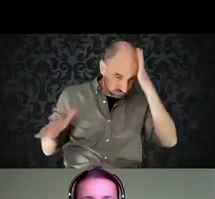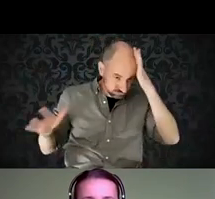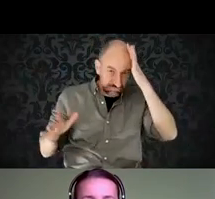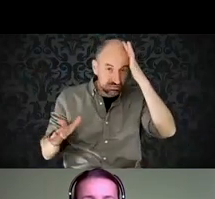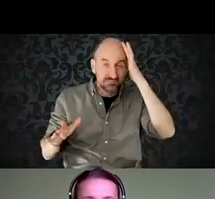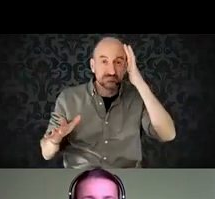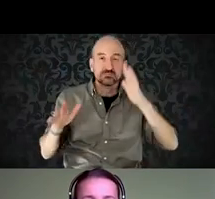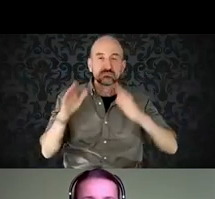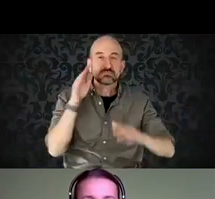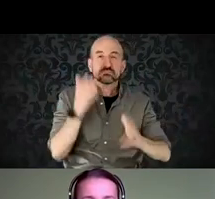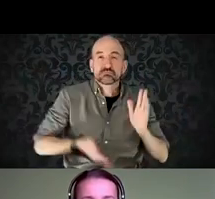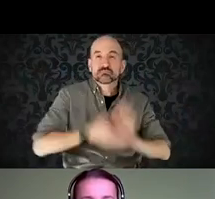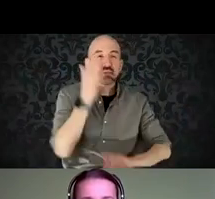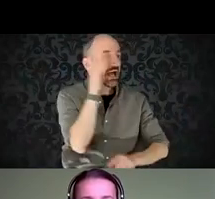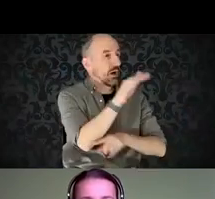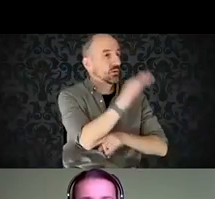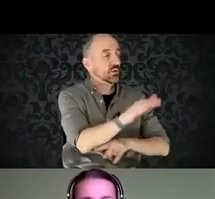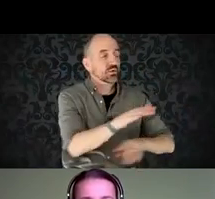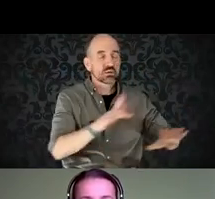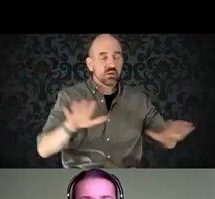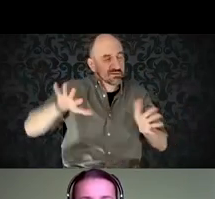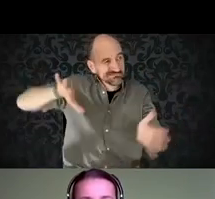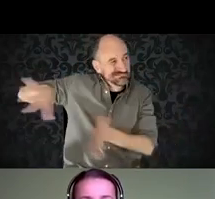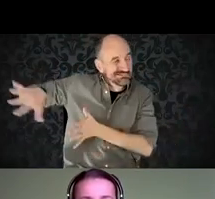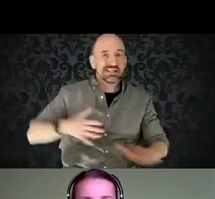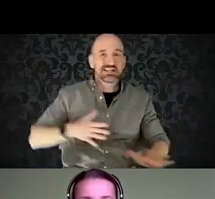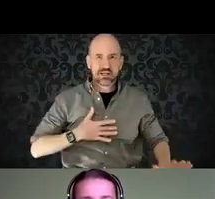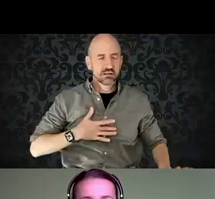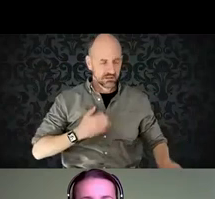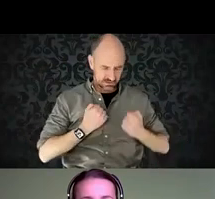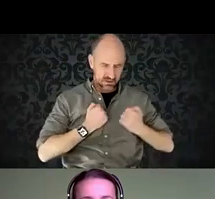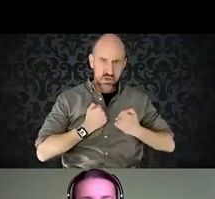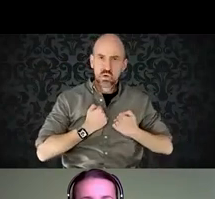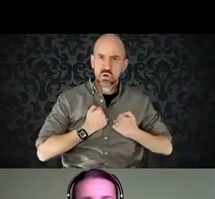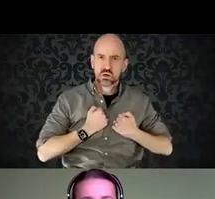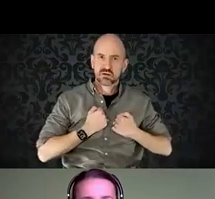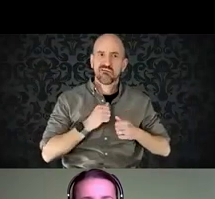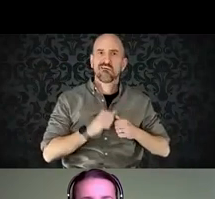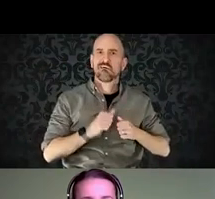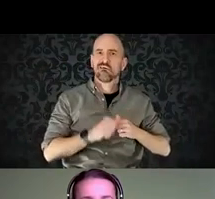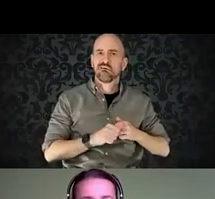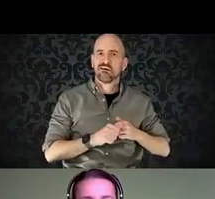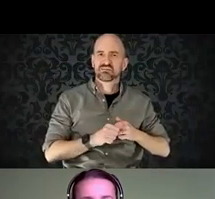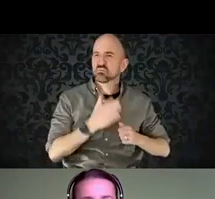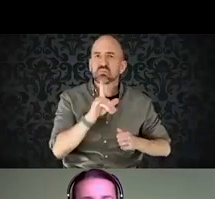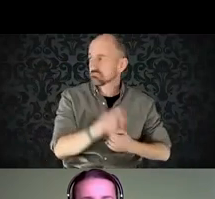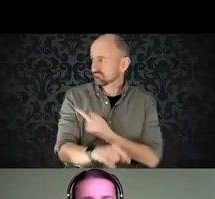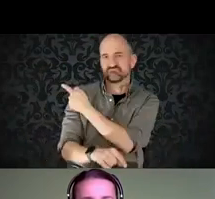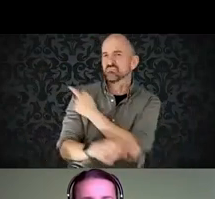that we are healed or recover after spending time in nature. We live in a modern world where we are constantly bombarded